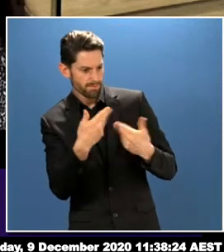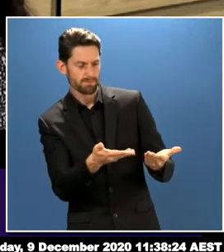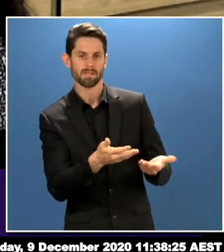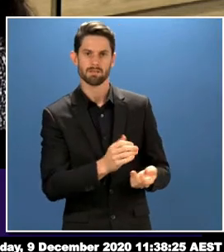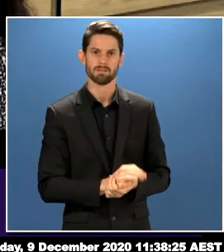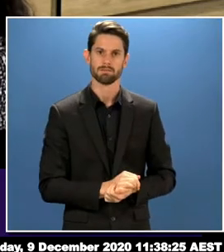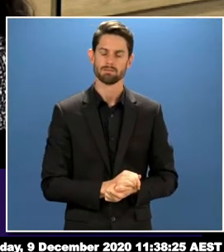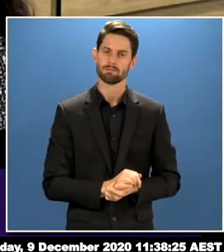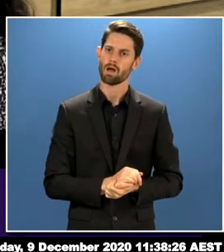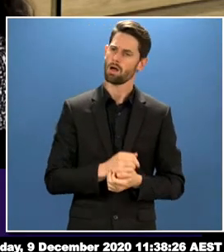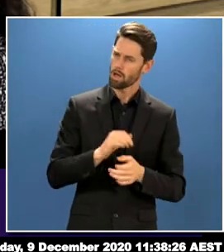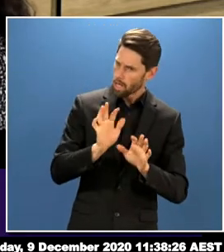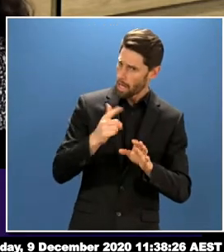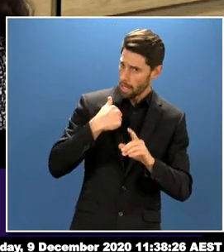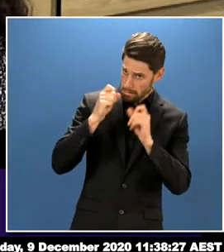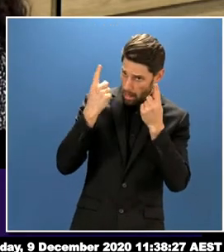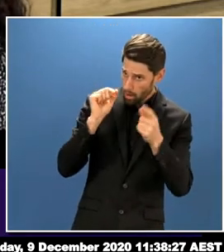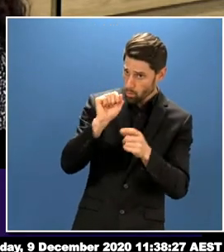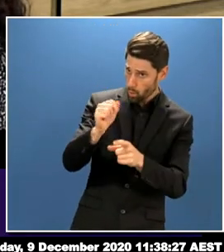So if I was to understand it, you effectively are an